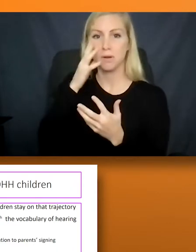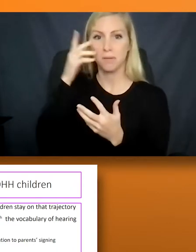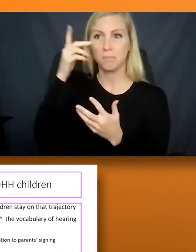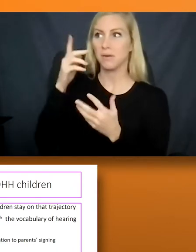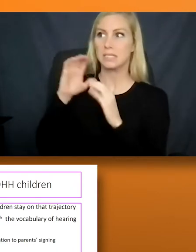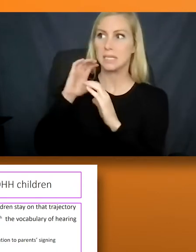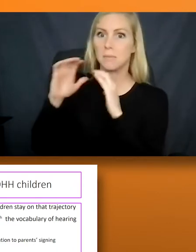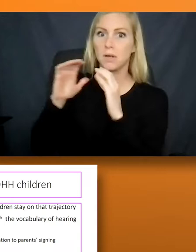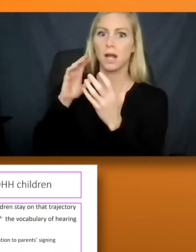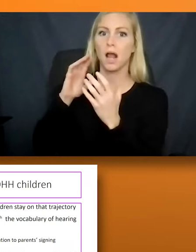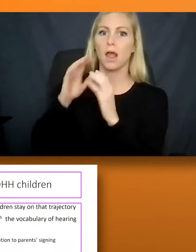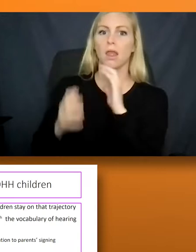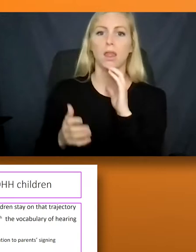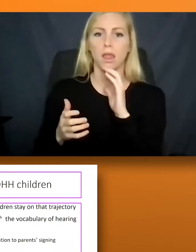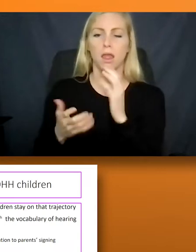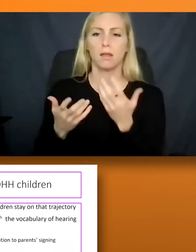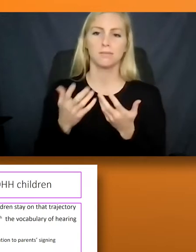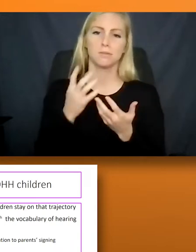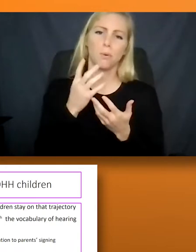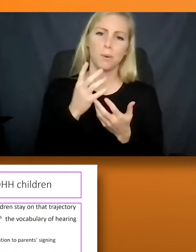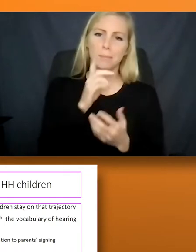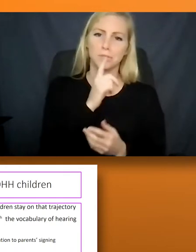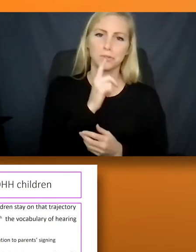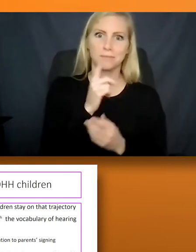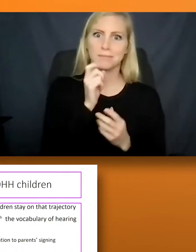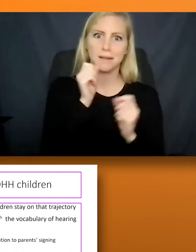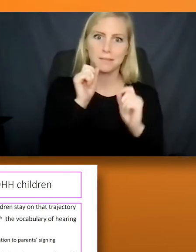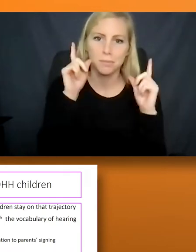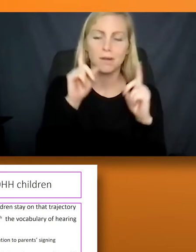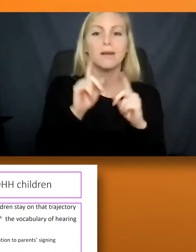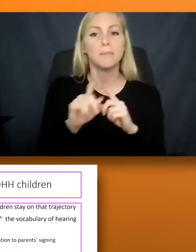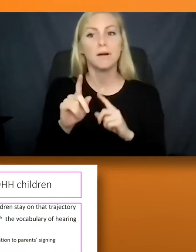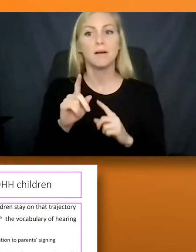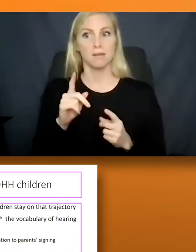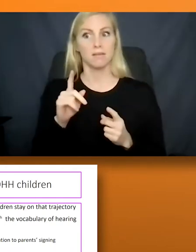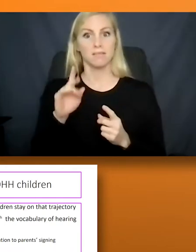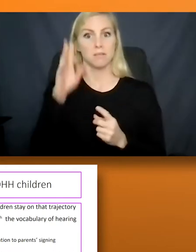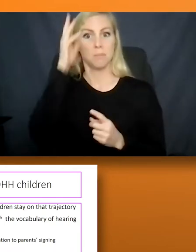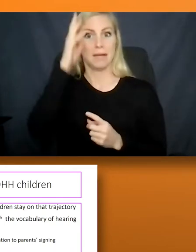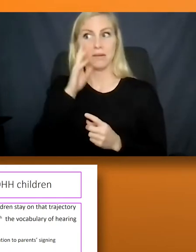That's not a surprise to anybody, I don't think. But there also is the-- even if their parents do sign,